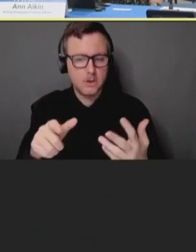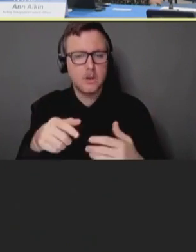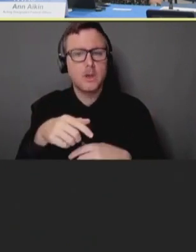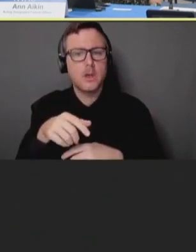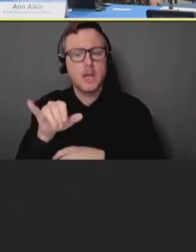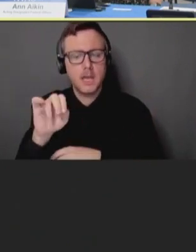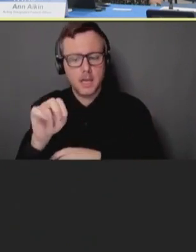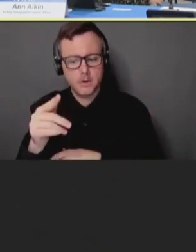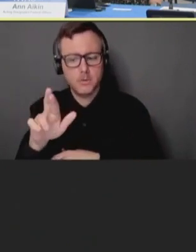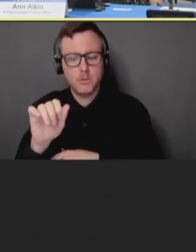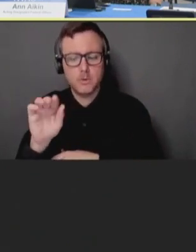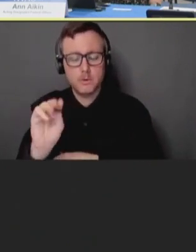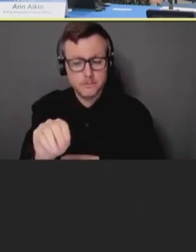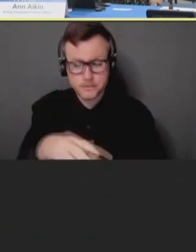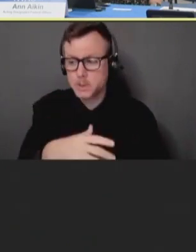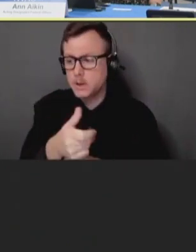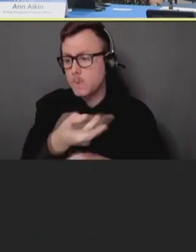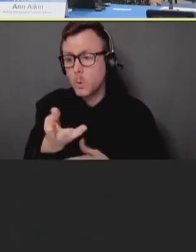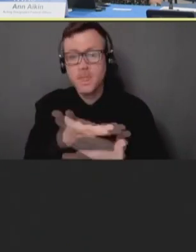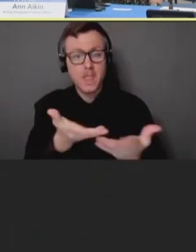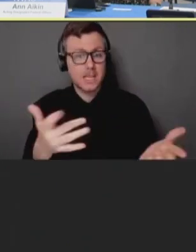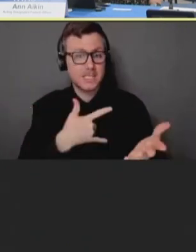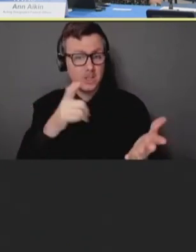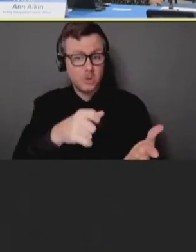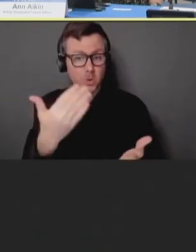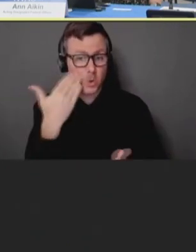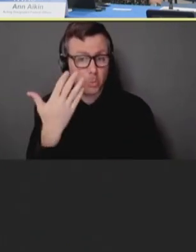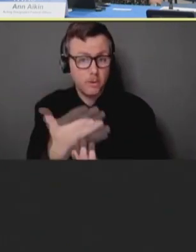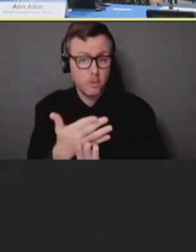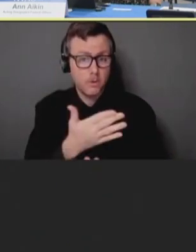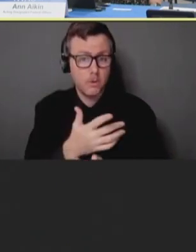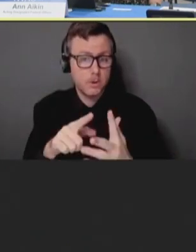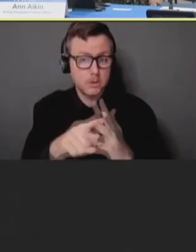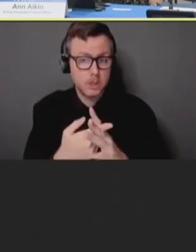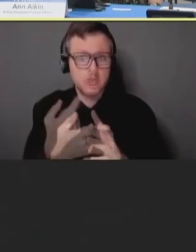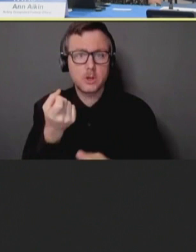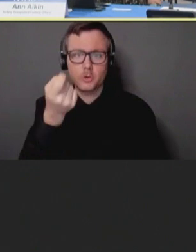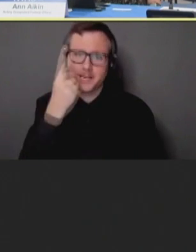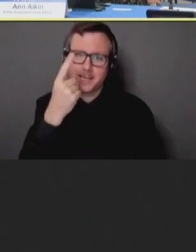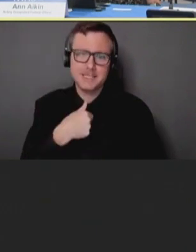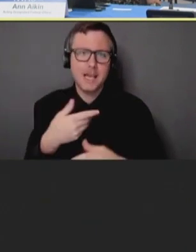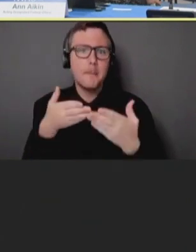Ann Aikin: There are a few things you should know before we get started today. This is a public meeting. It's being recorded.